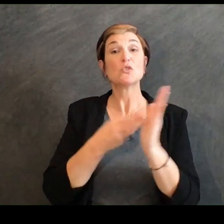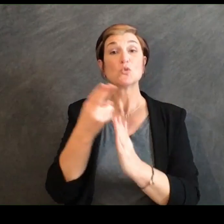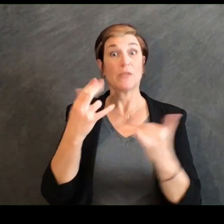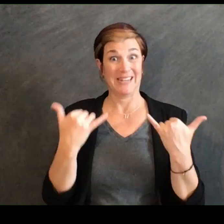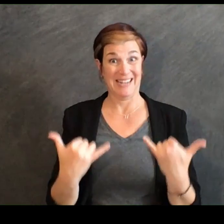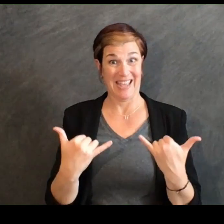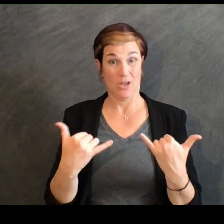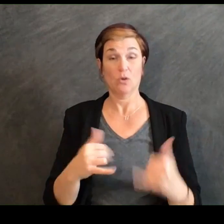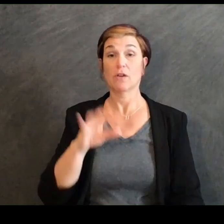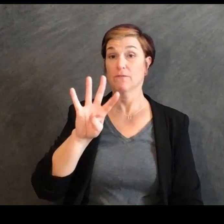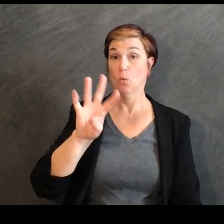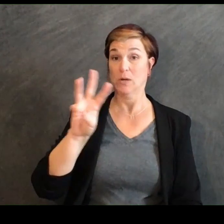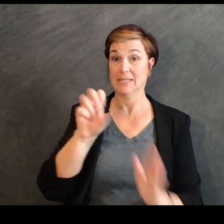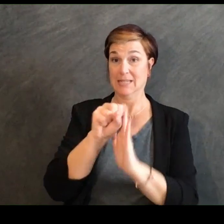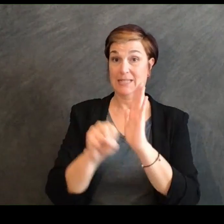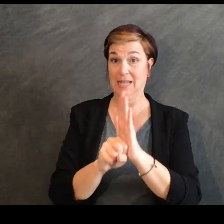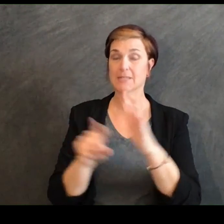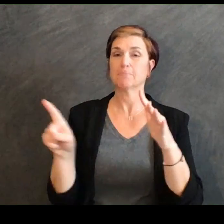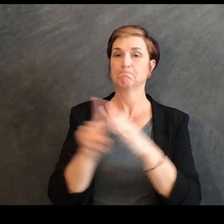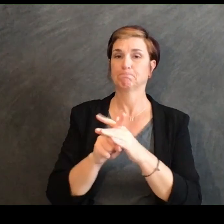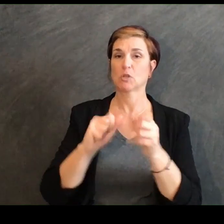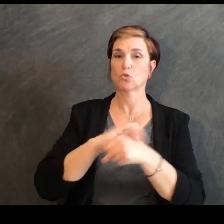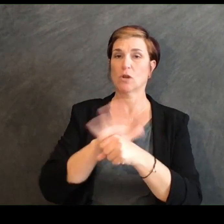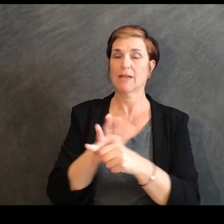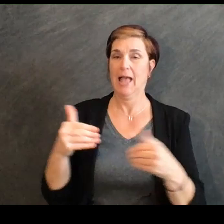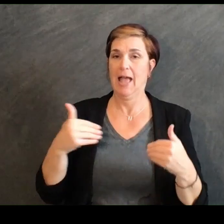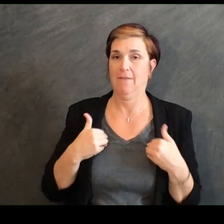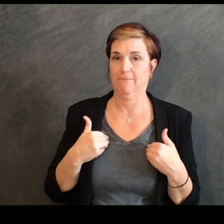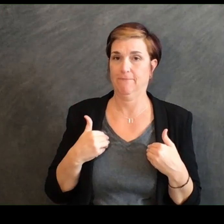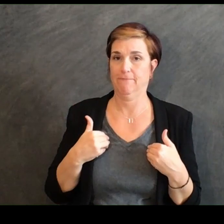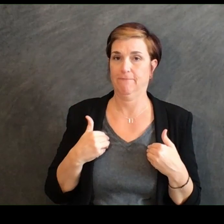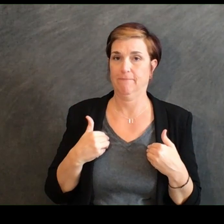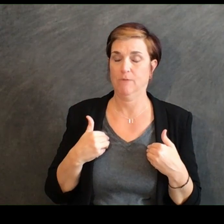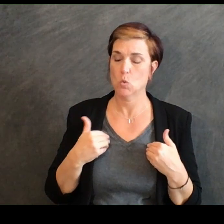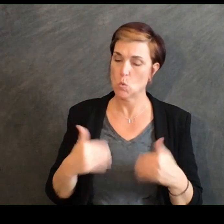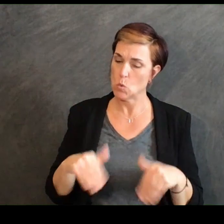states and while the risk of serious illness of the corona virus remains low